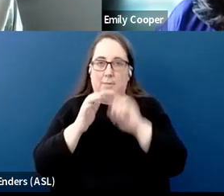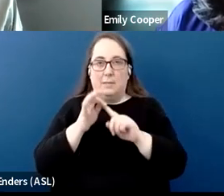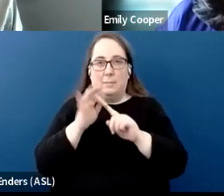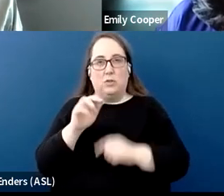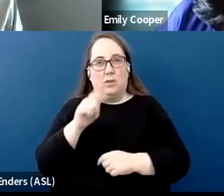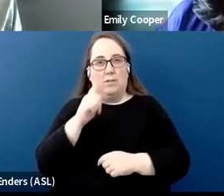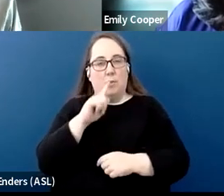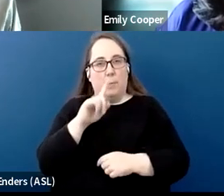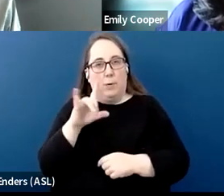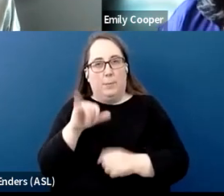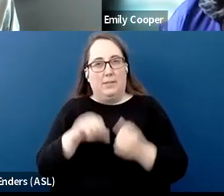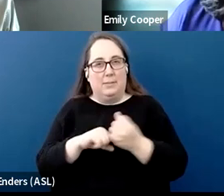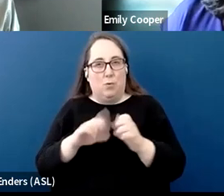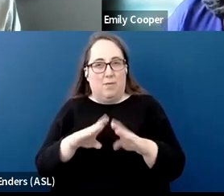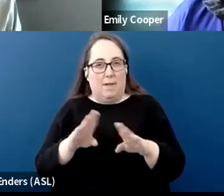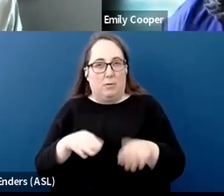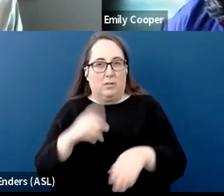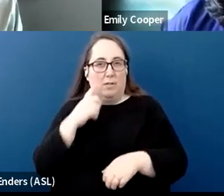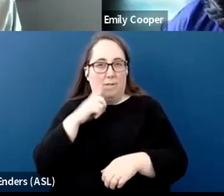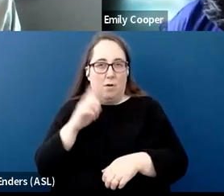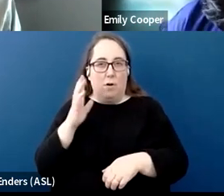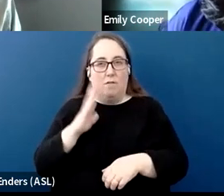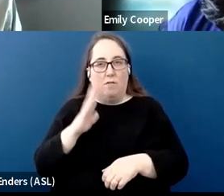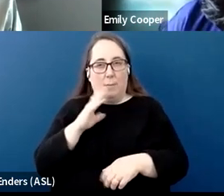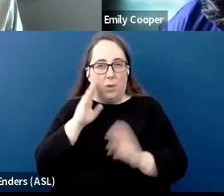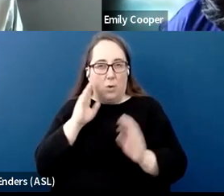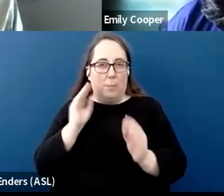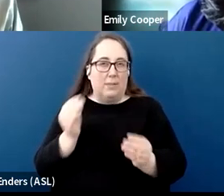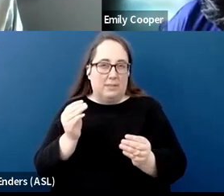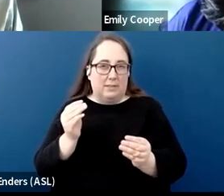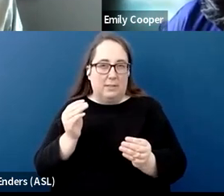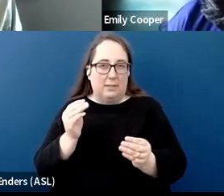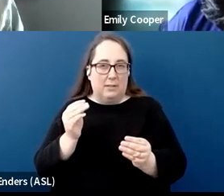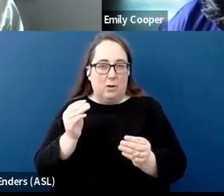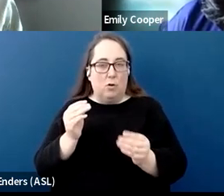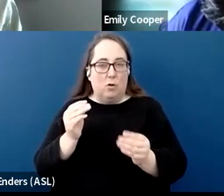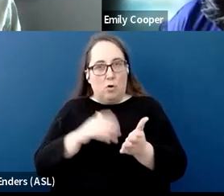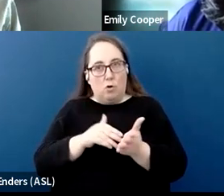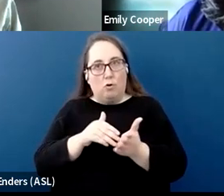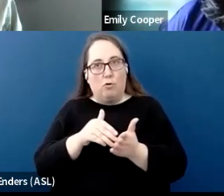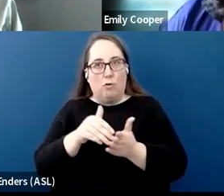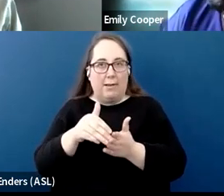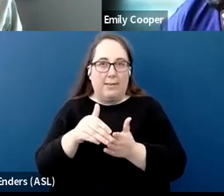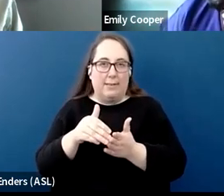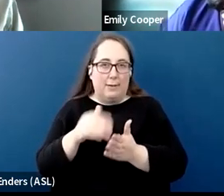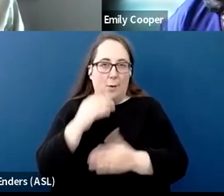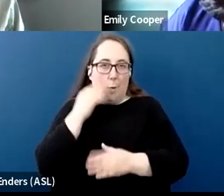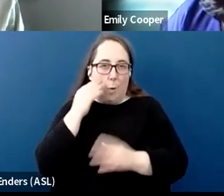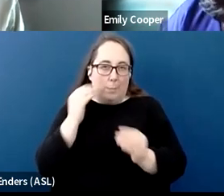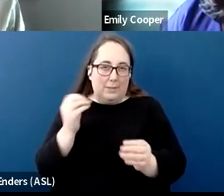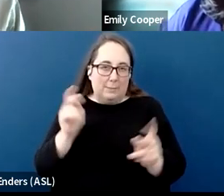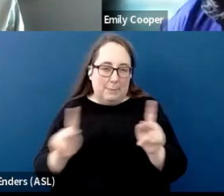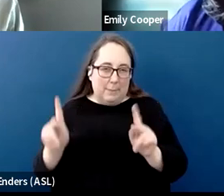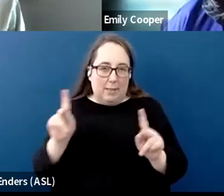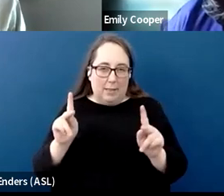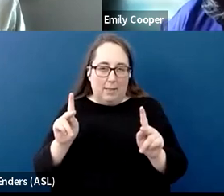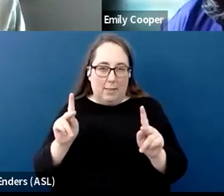same acronym here in Massachusetts. All aiming to move people from institutional settings to community